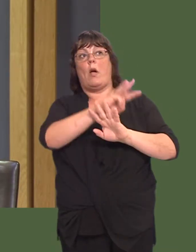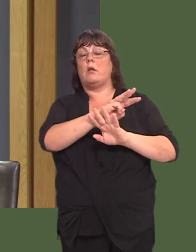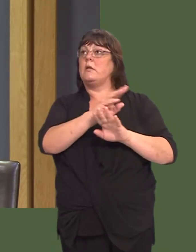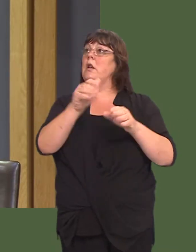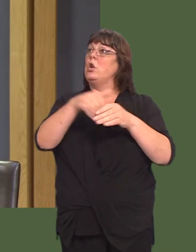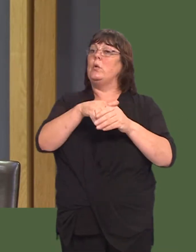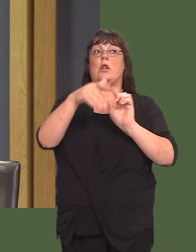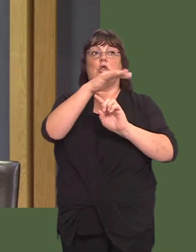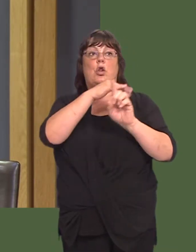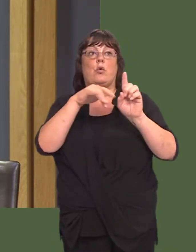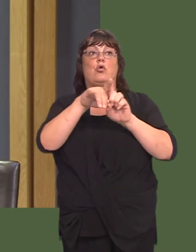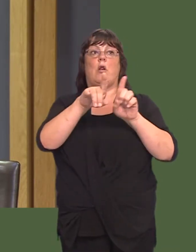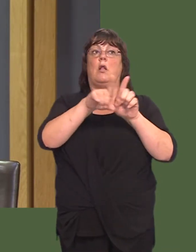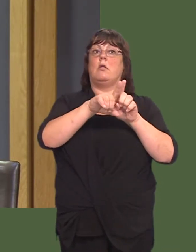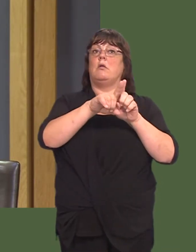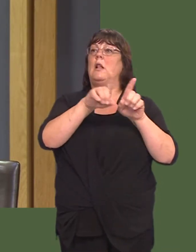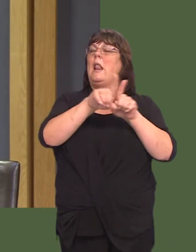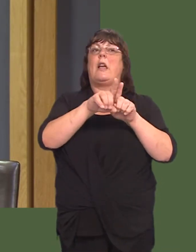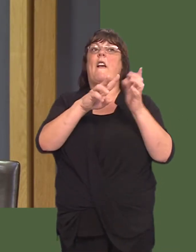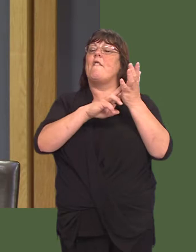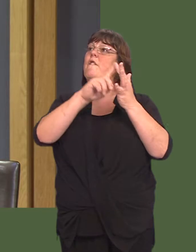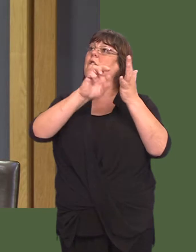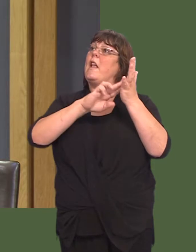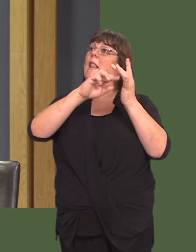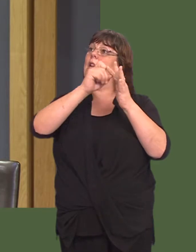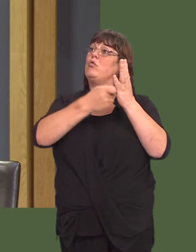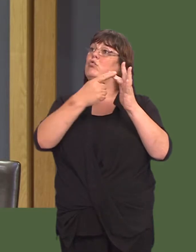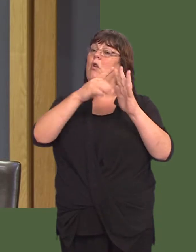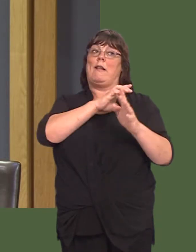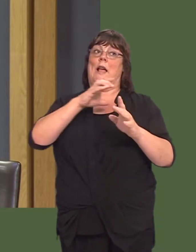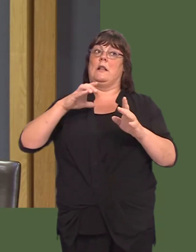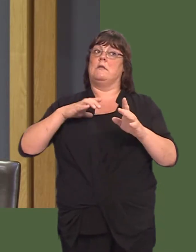This includes social infrastructure, like Velindre cancer care centre, and also the